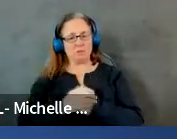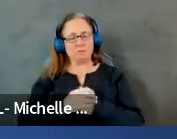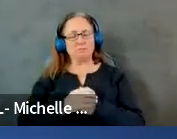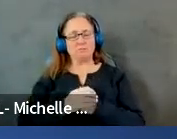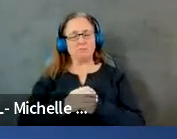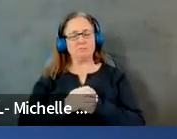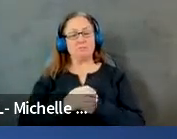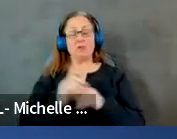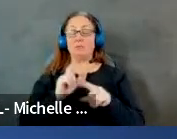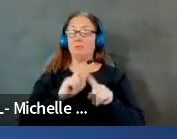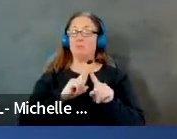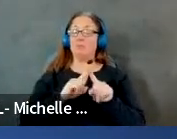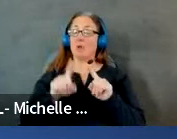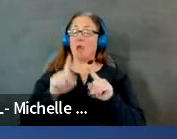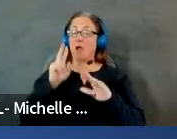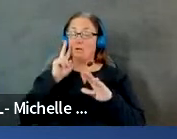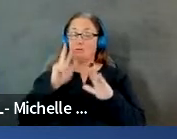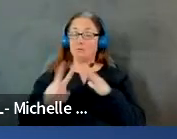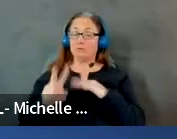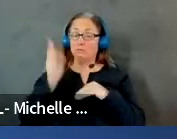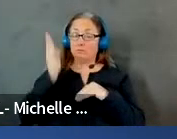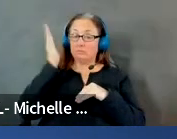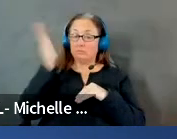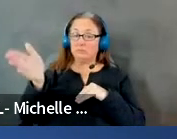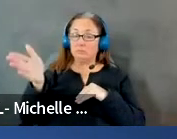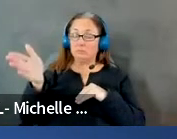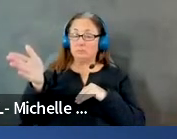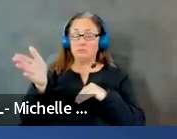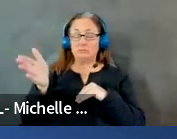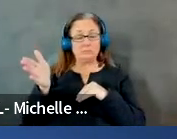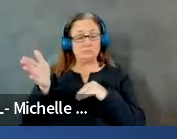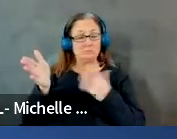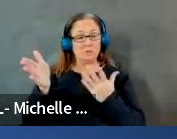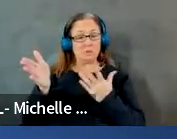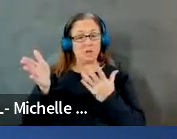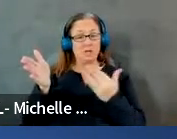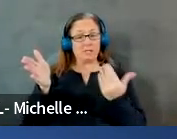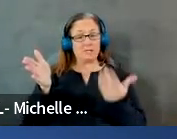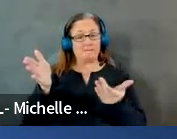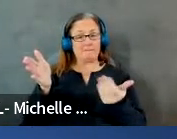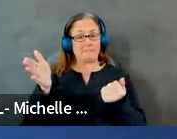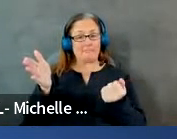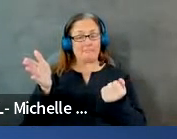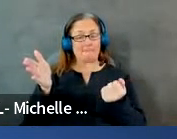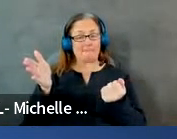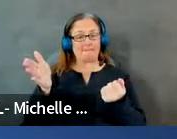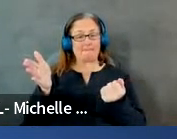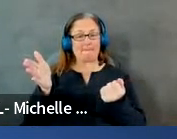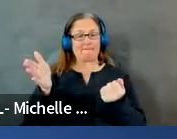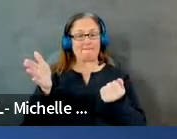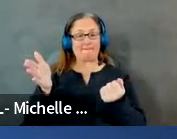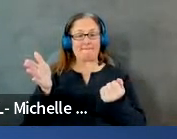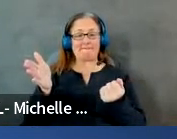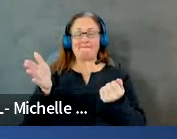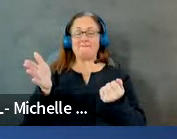But what we have to look forward to, and if we can go to the next slide, is we will be producing